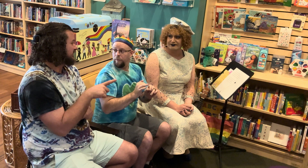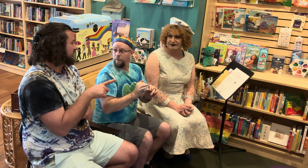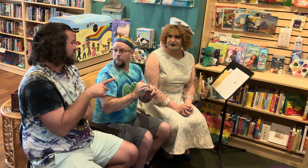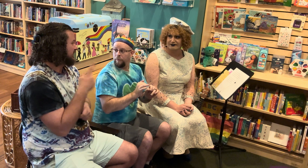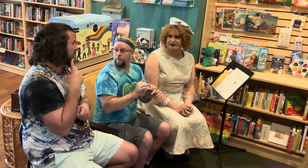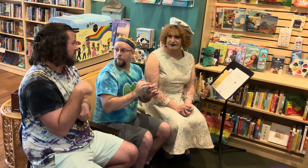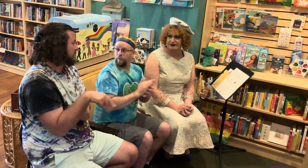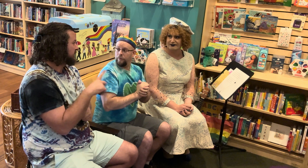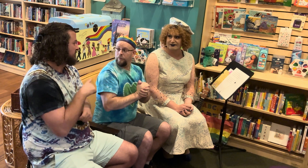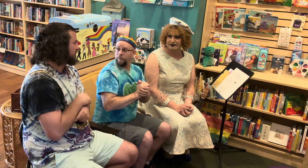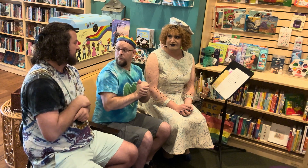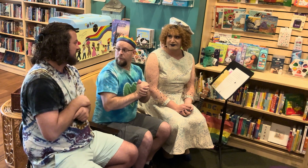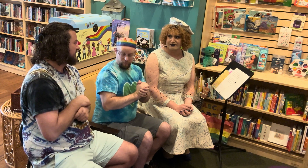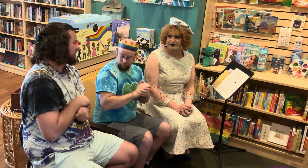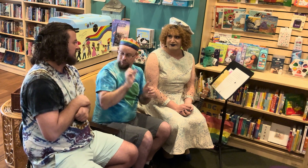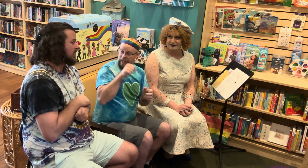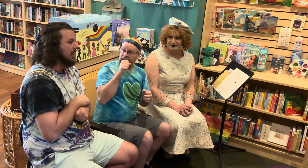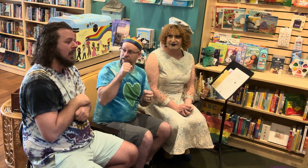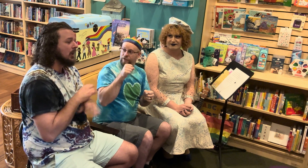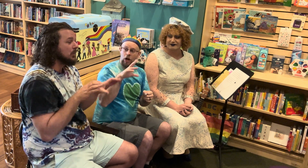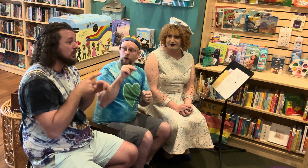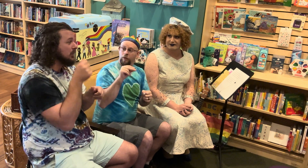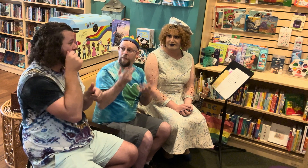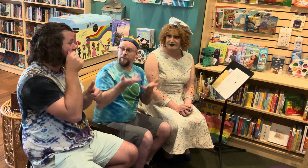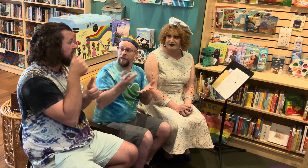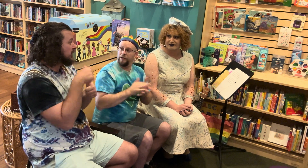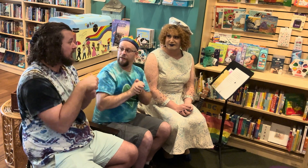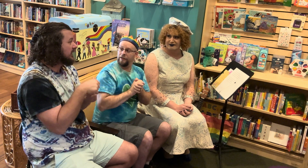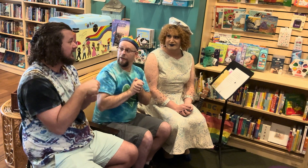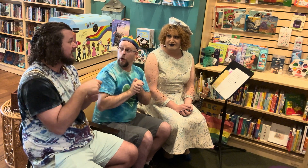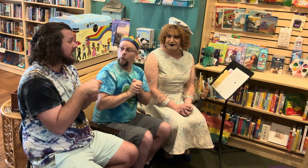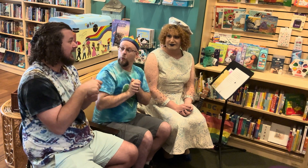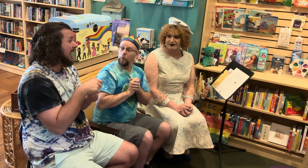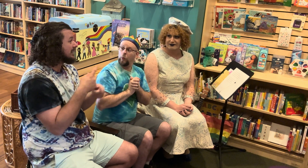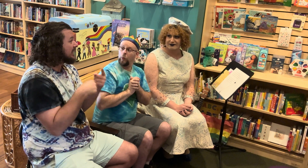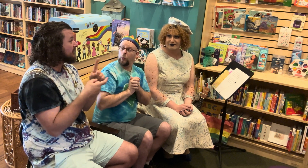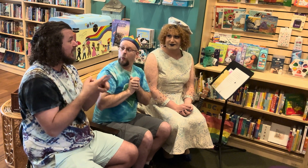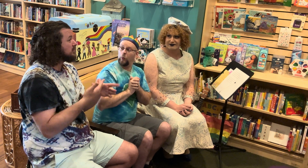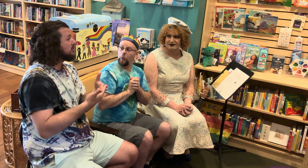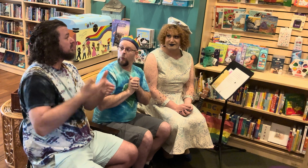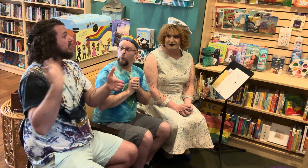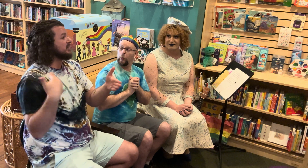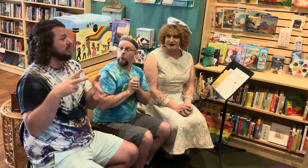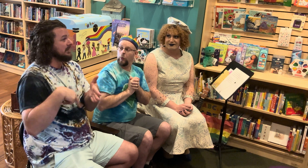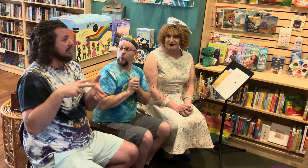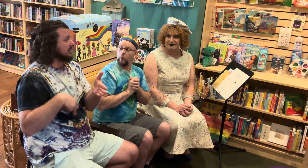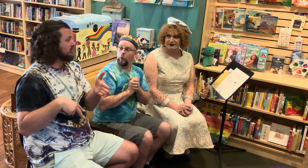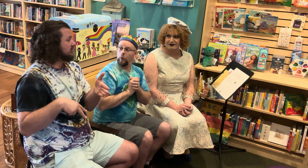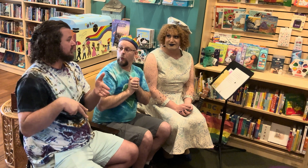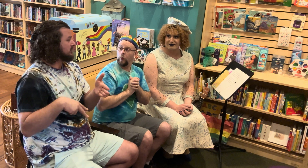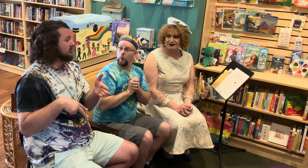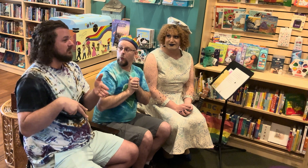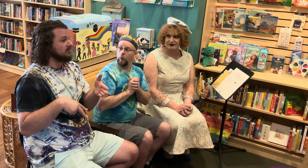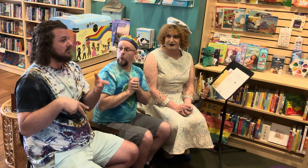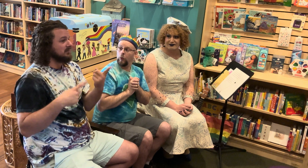I have a big question for you. AAON: Yes! No. Maybe? ZAE: Do you remember the signs from previous reading